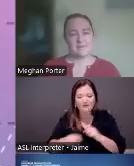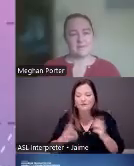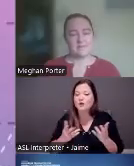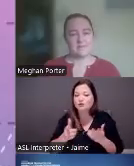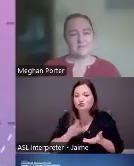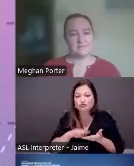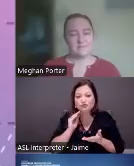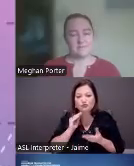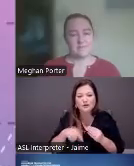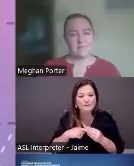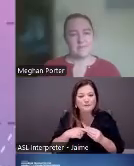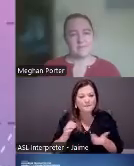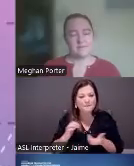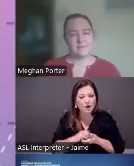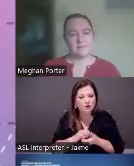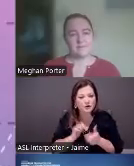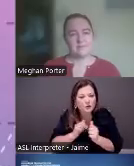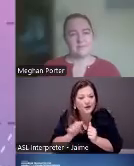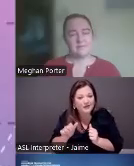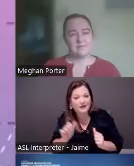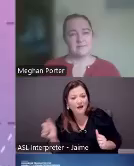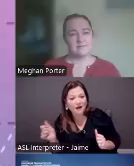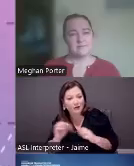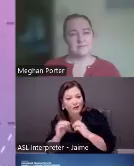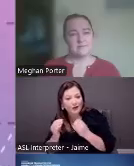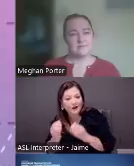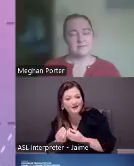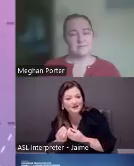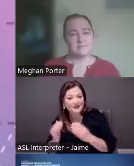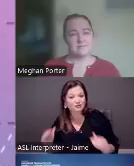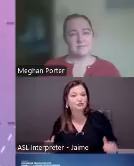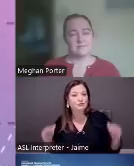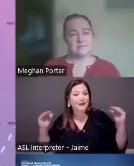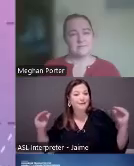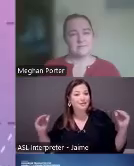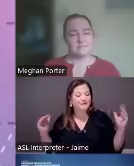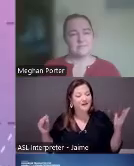organizations to amplify accessibility education,